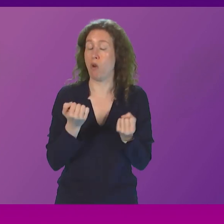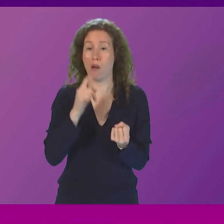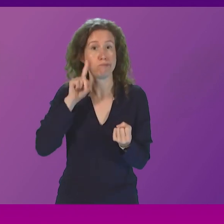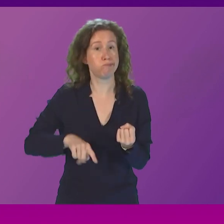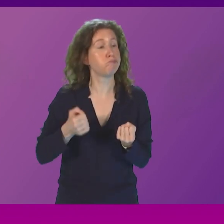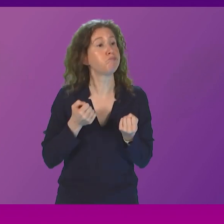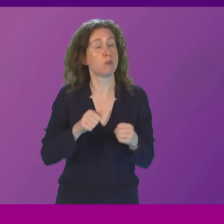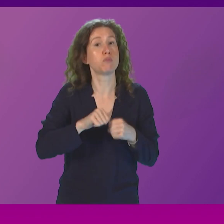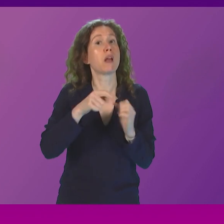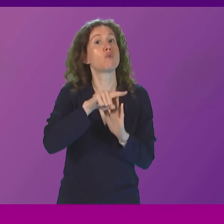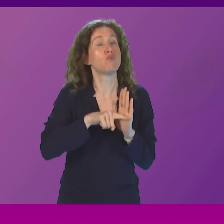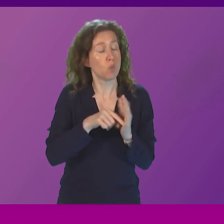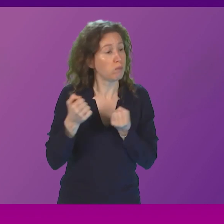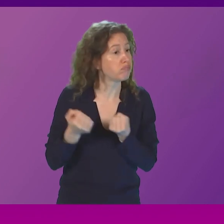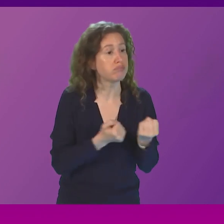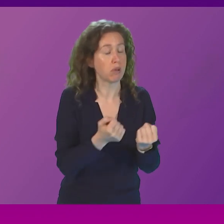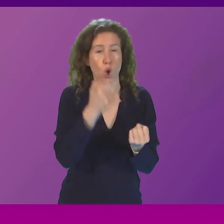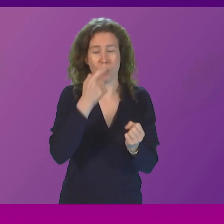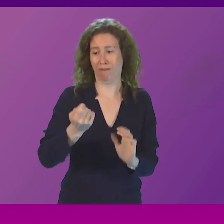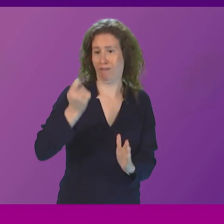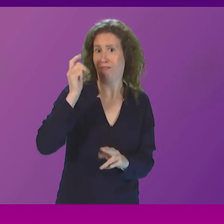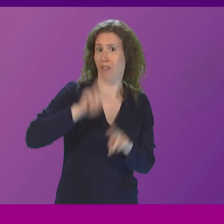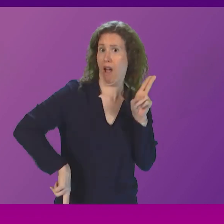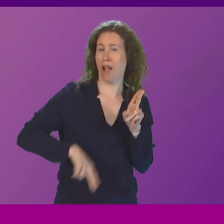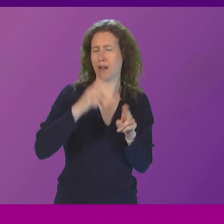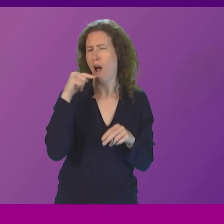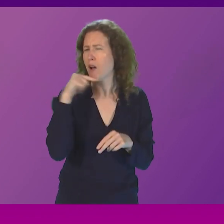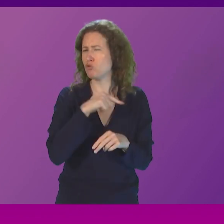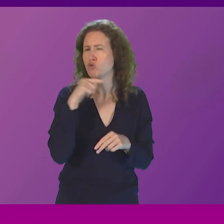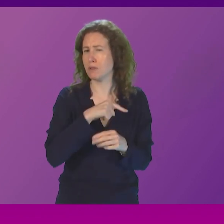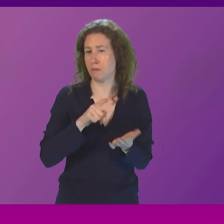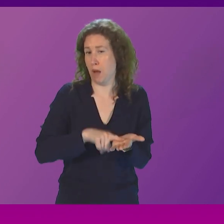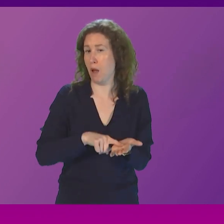rules, they could face hefty fines into hundreds of pounds.